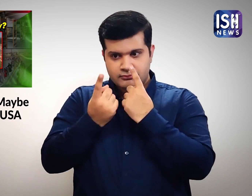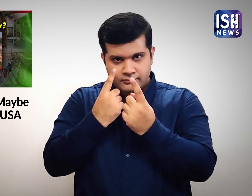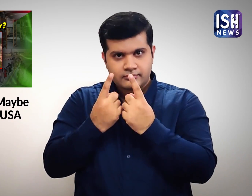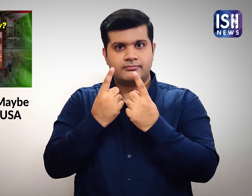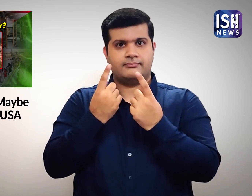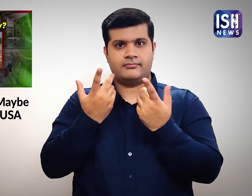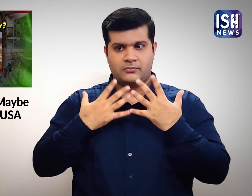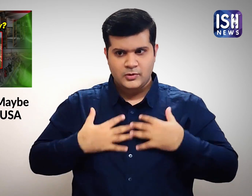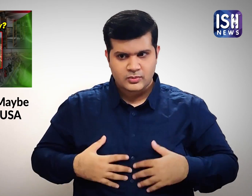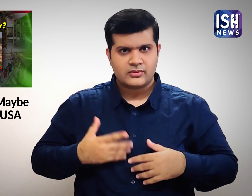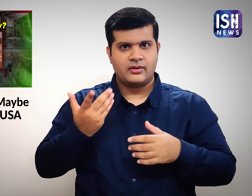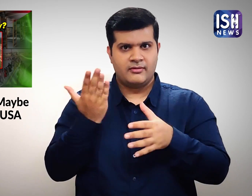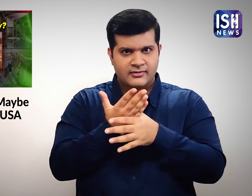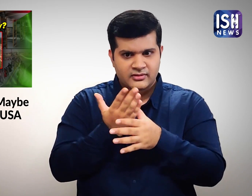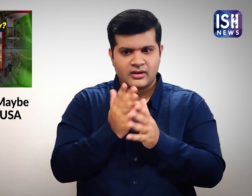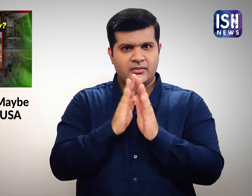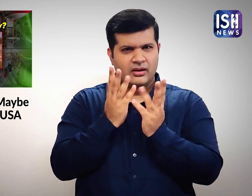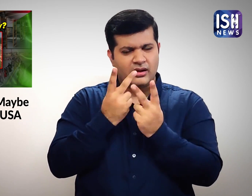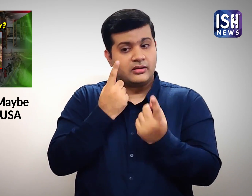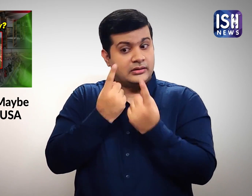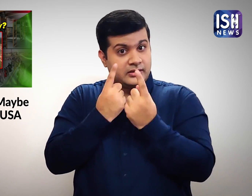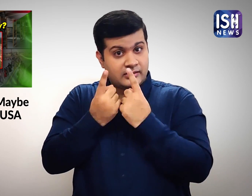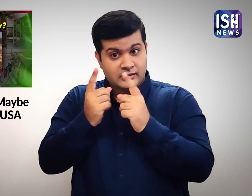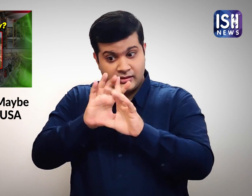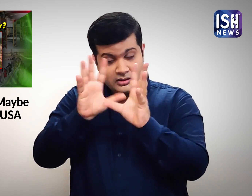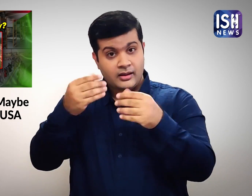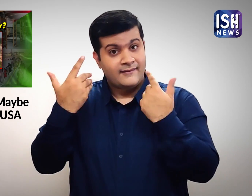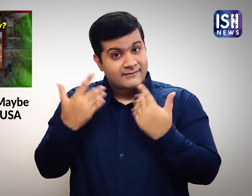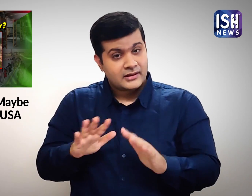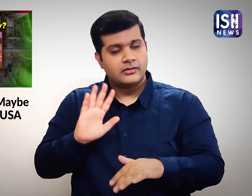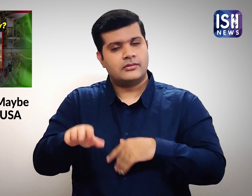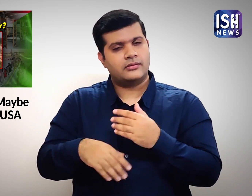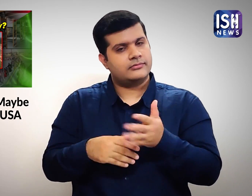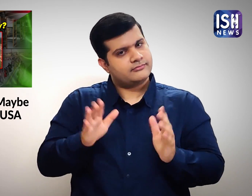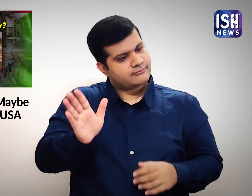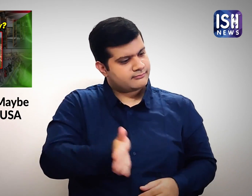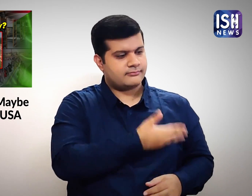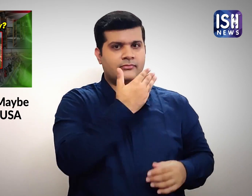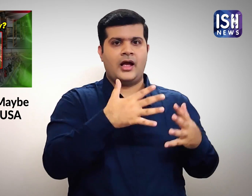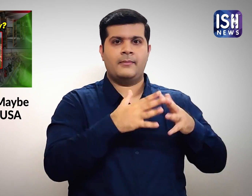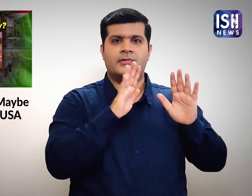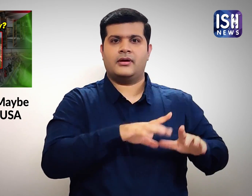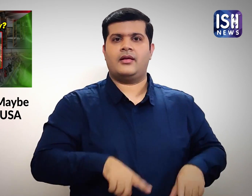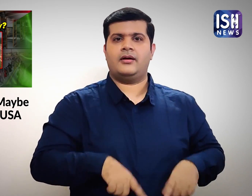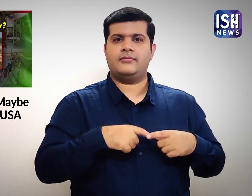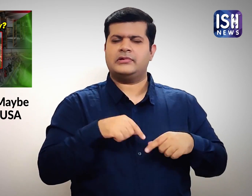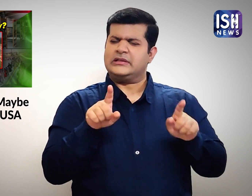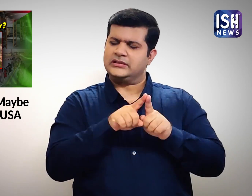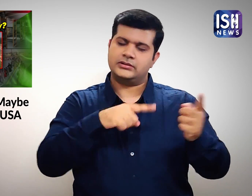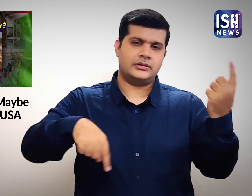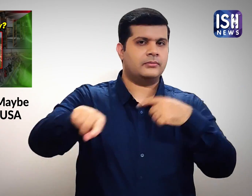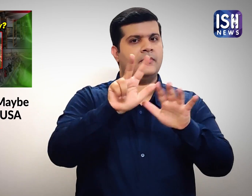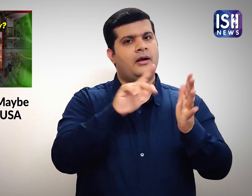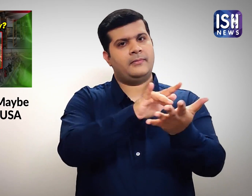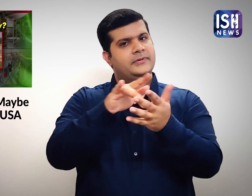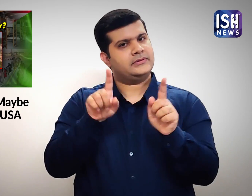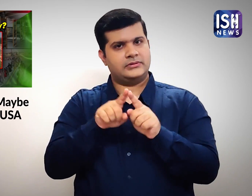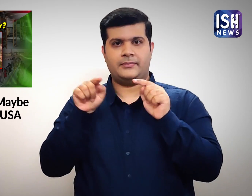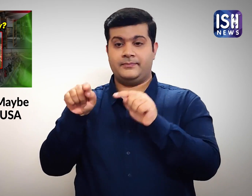will perform medical checkups, security screening, etc on the refugees. Once all that is done, they will be allowed to stay in the USA. The same is in the other 8 bases.